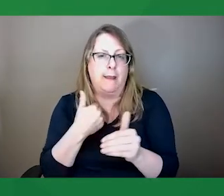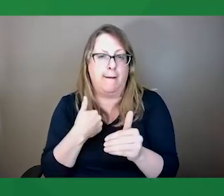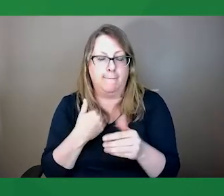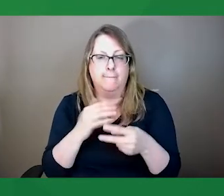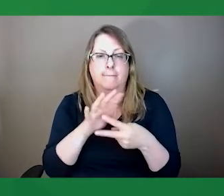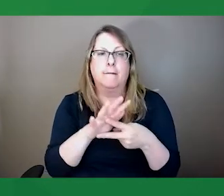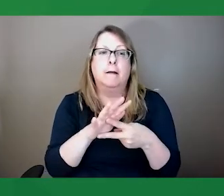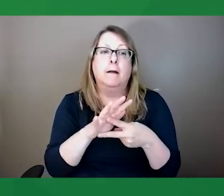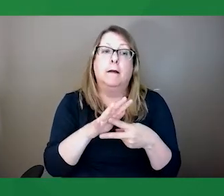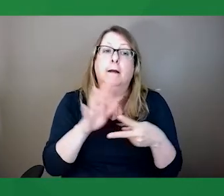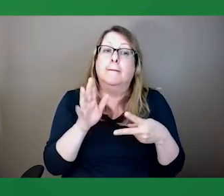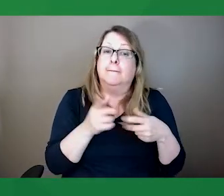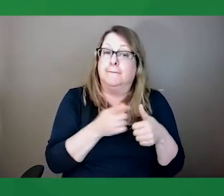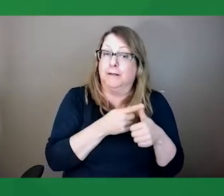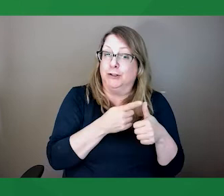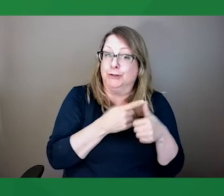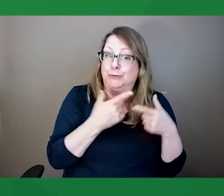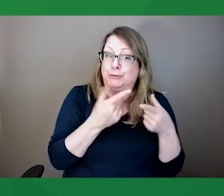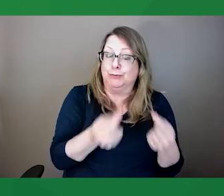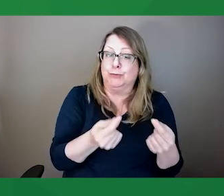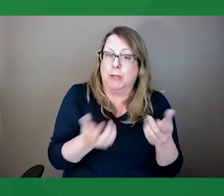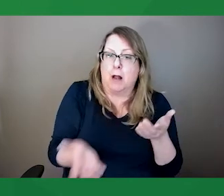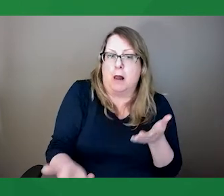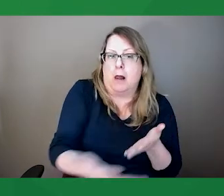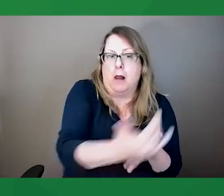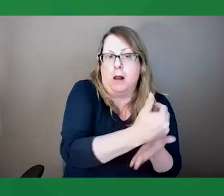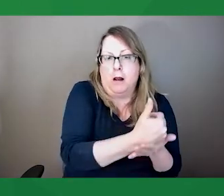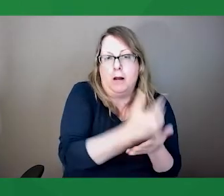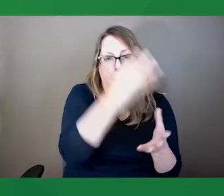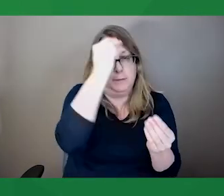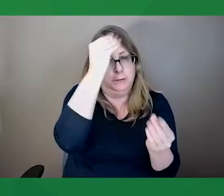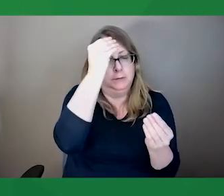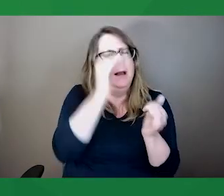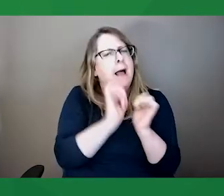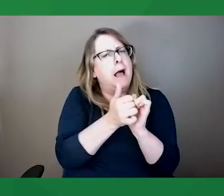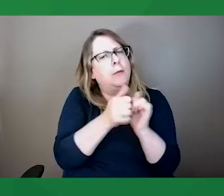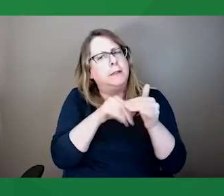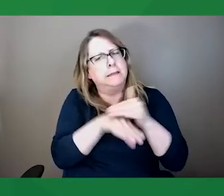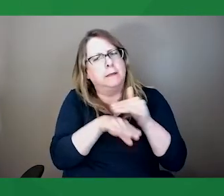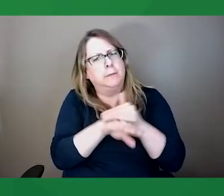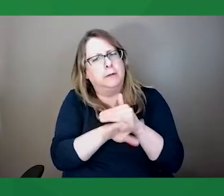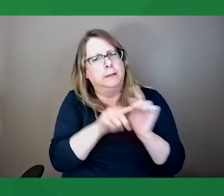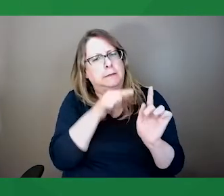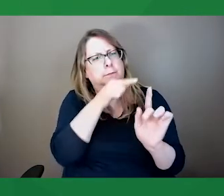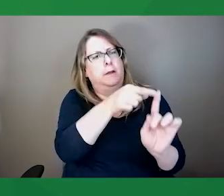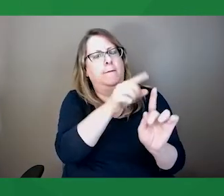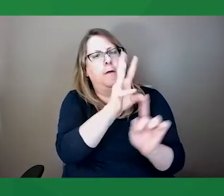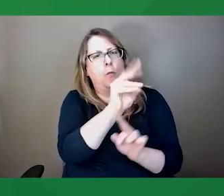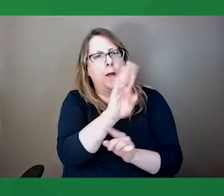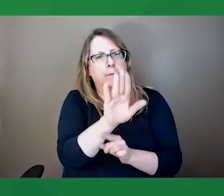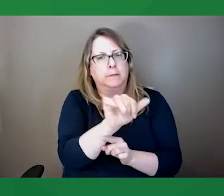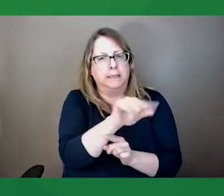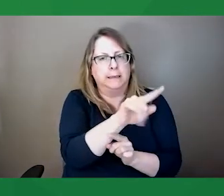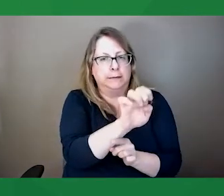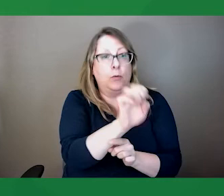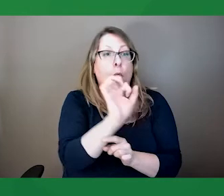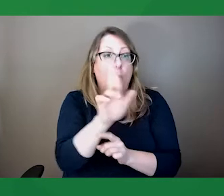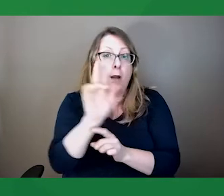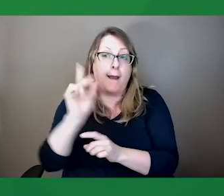Initially, you're going to have to gather information as to how accessible specific websites or applications are